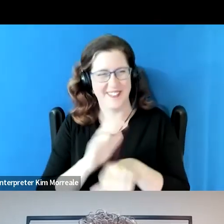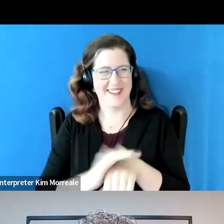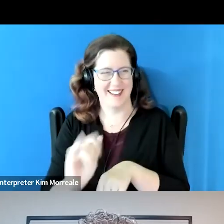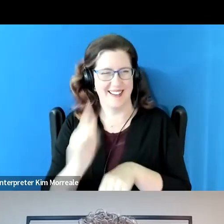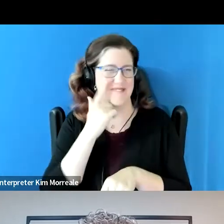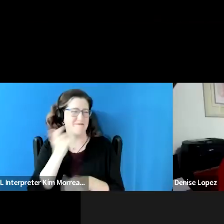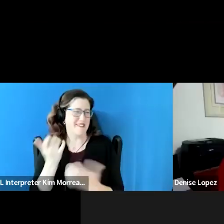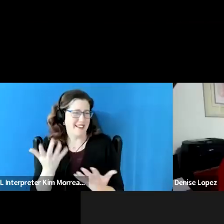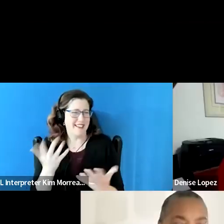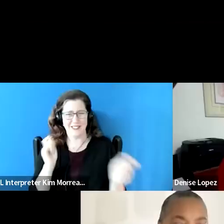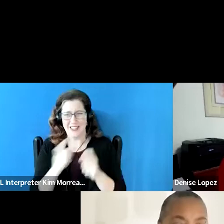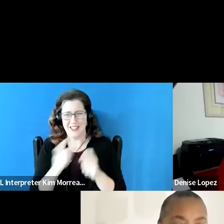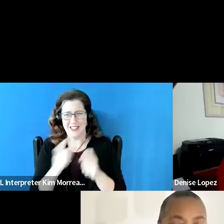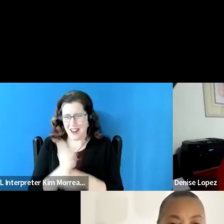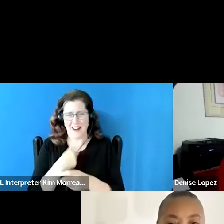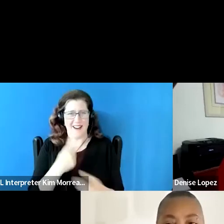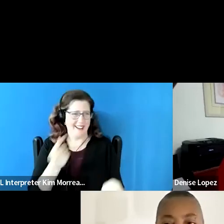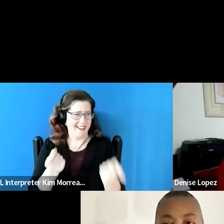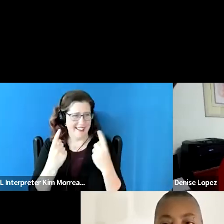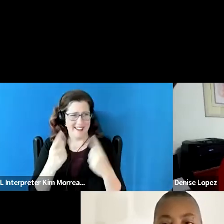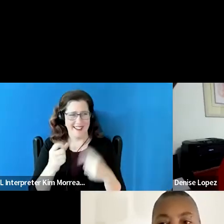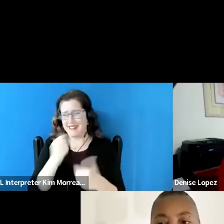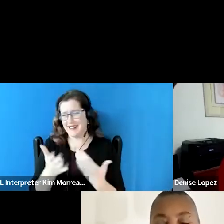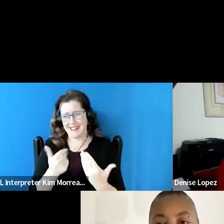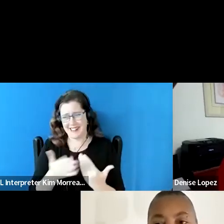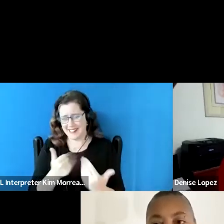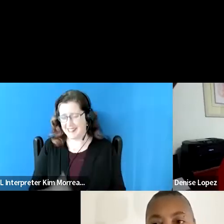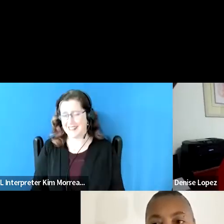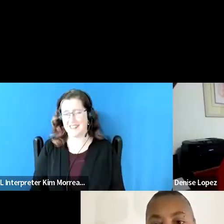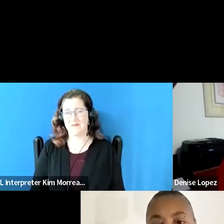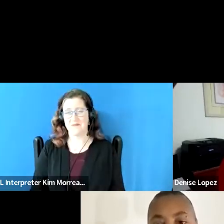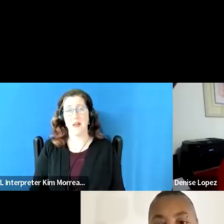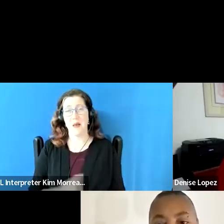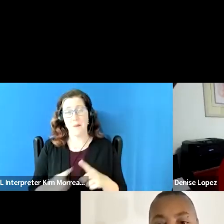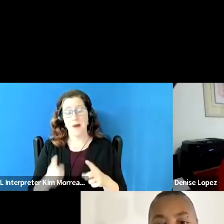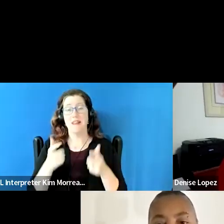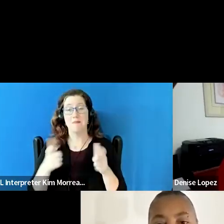it change is hard and I get it it's not easy, but I think the biggest thing is just being flexible